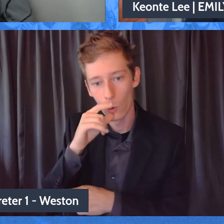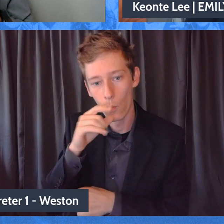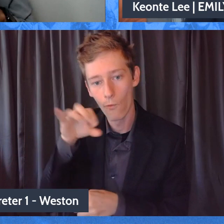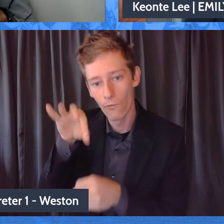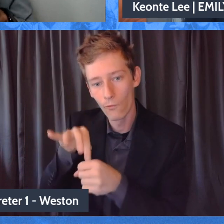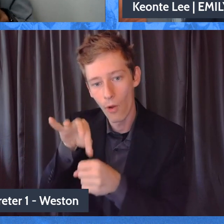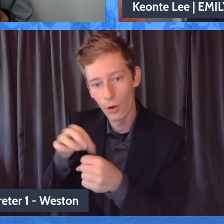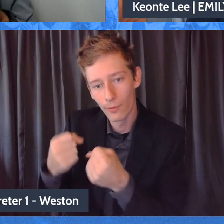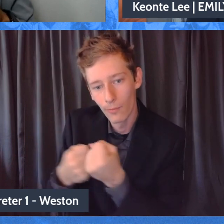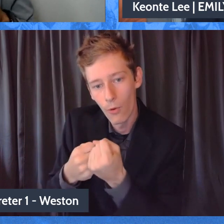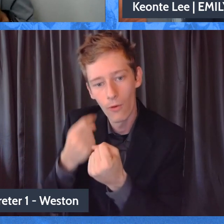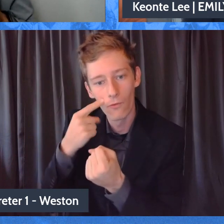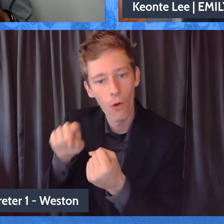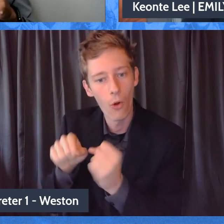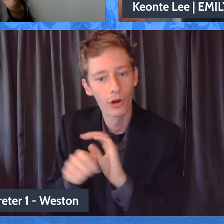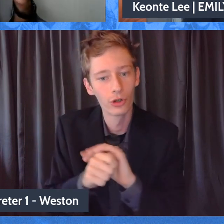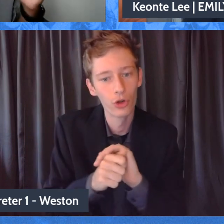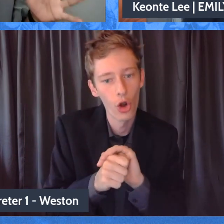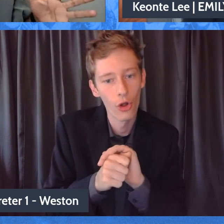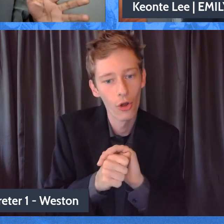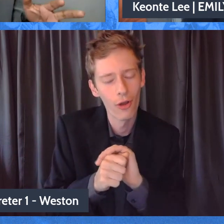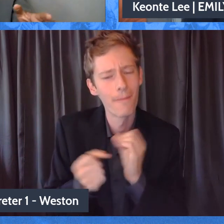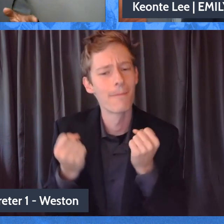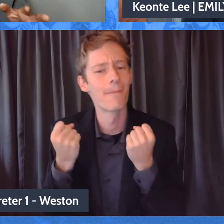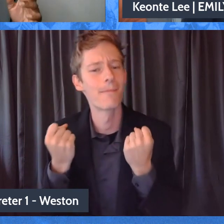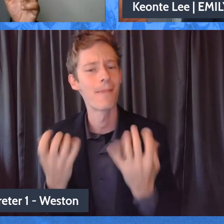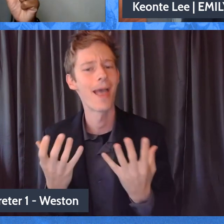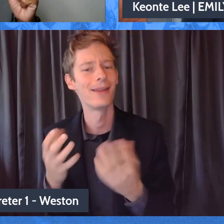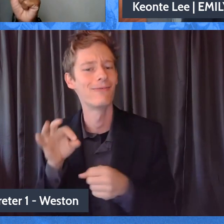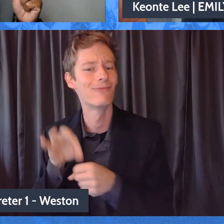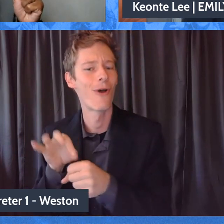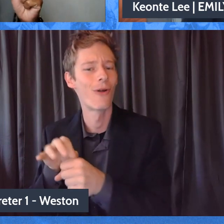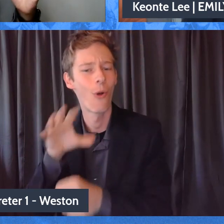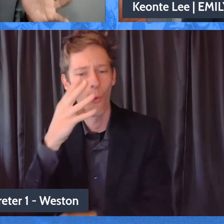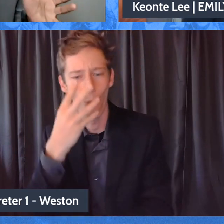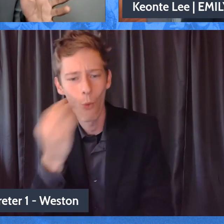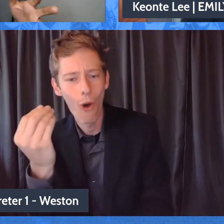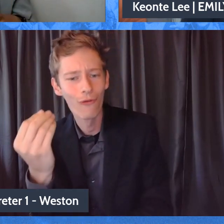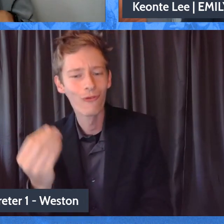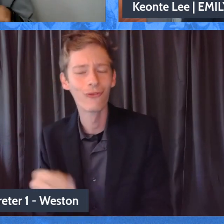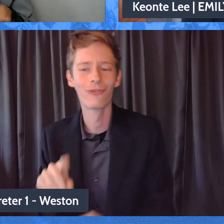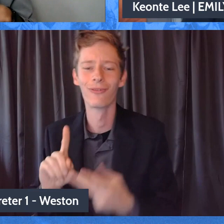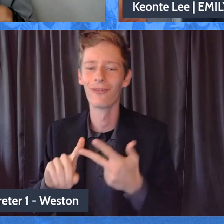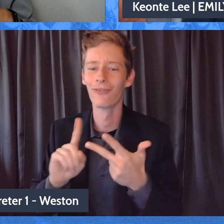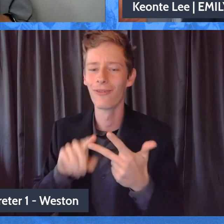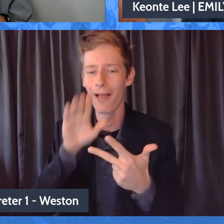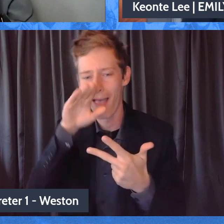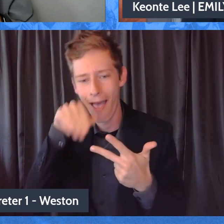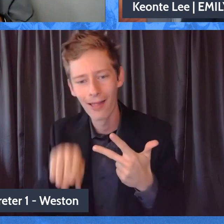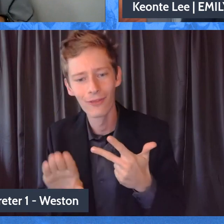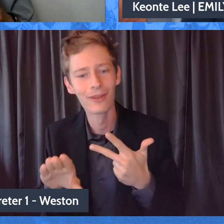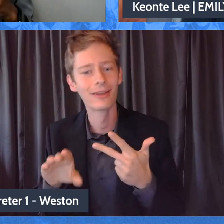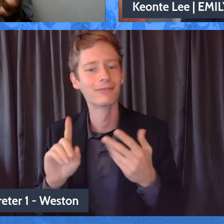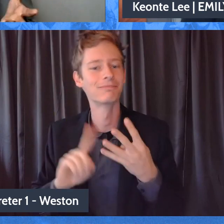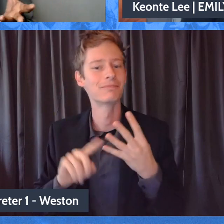Lots of kids voted for the wolf, lots of kids voted for the elephant, some kids voted for the snake,